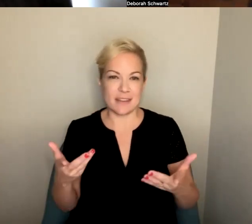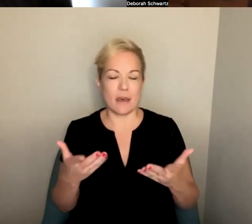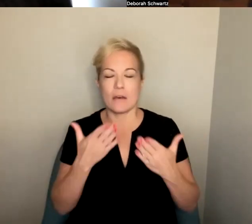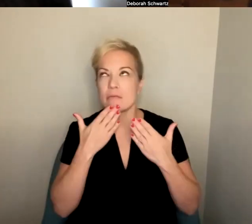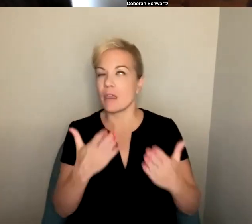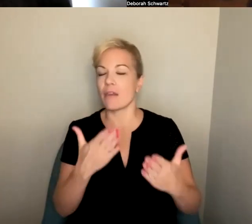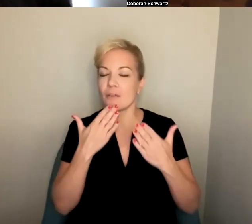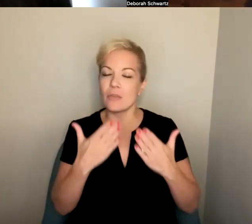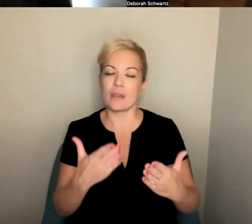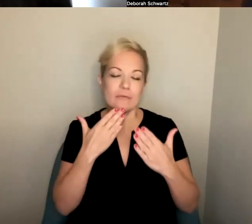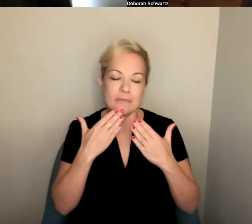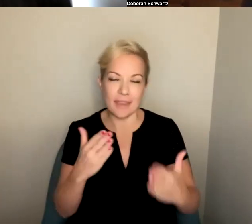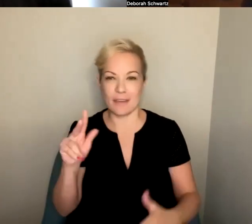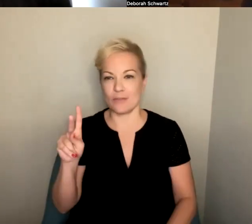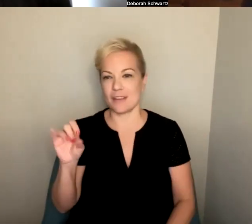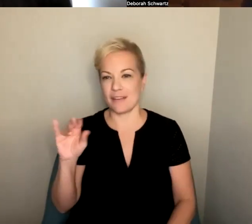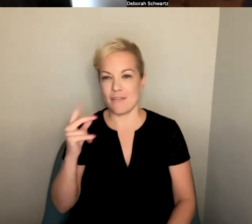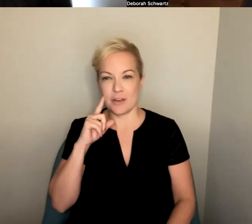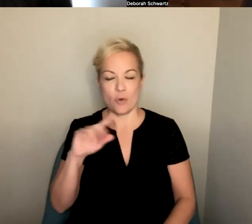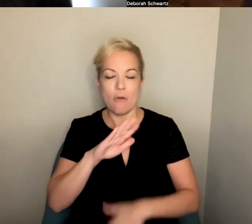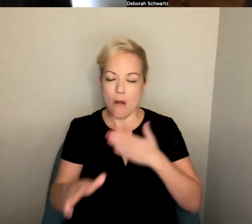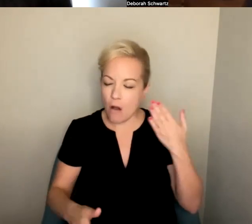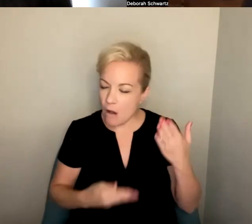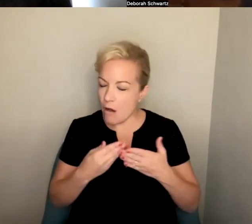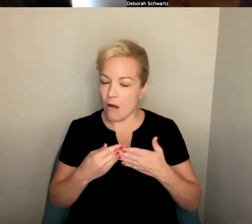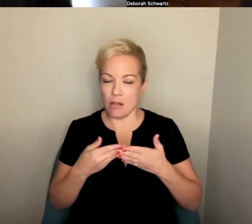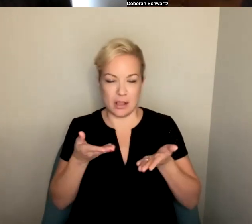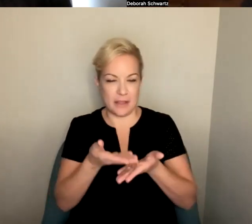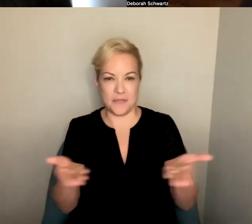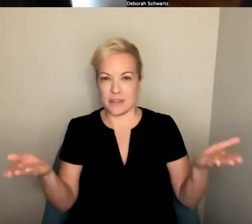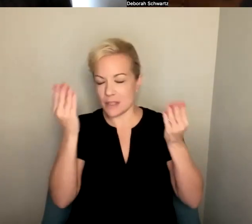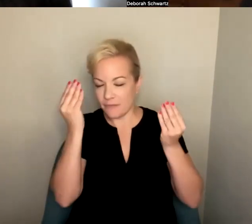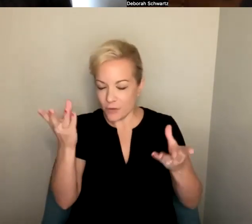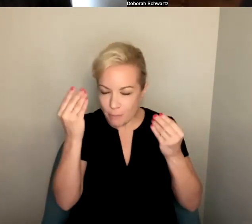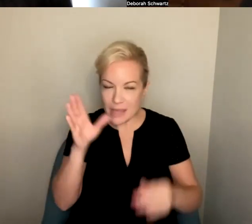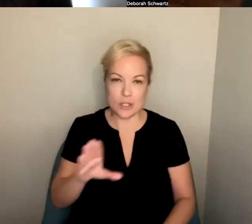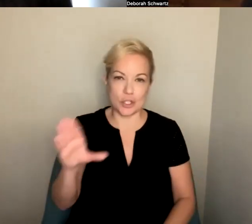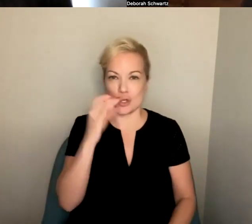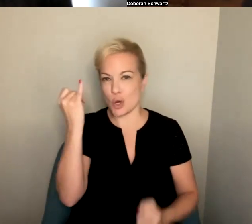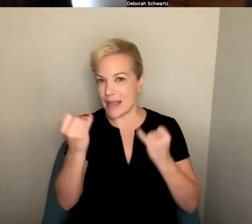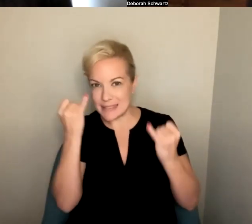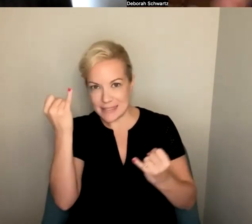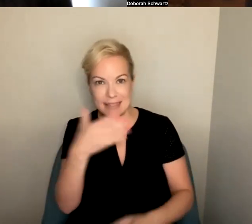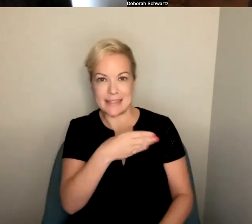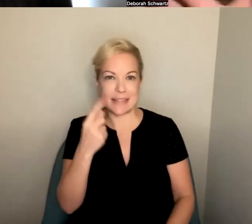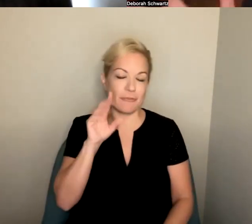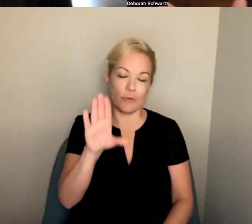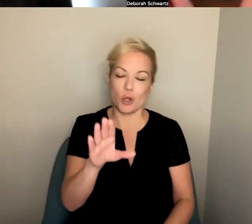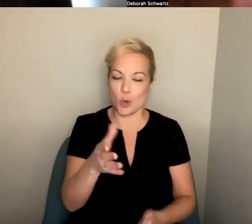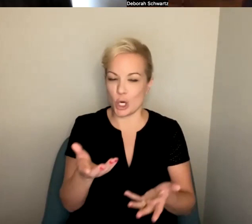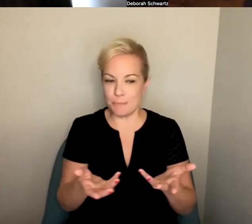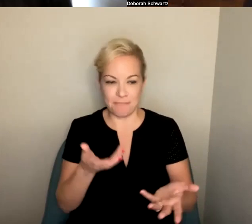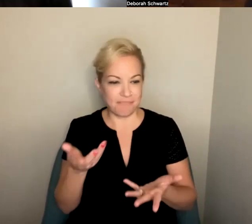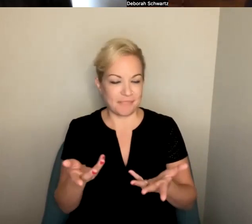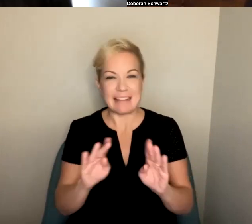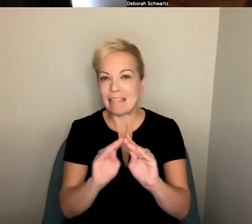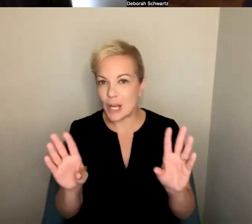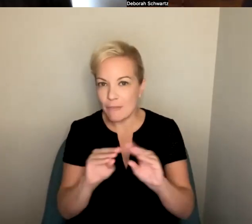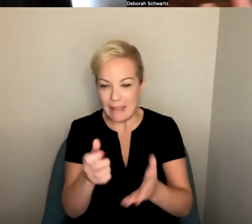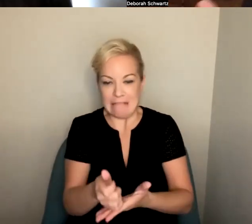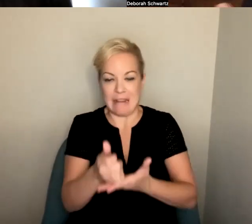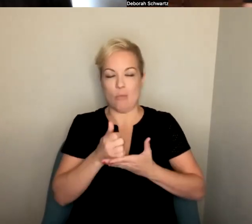for all of this information, for your ideas uh and for your helping us to sort of open up our